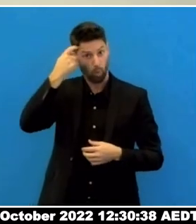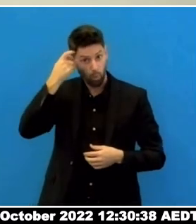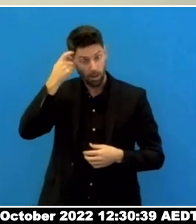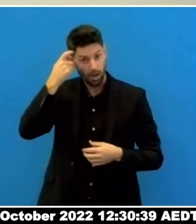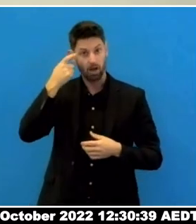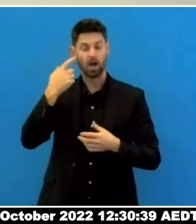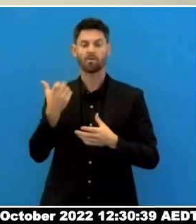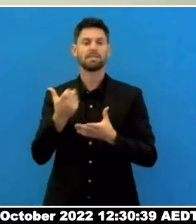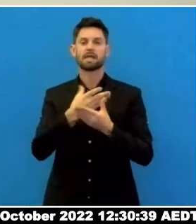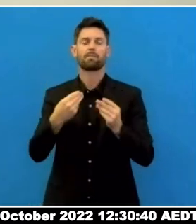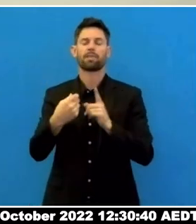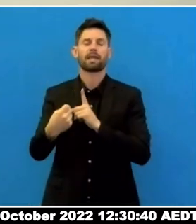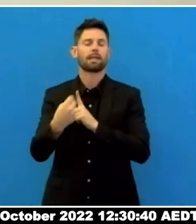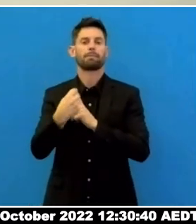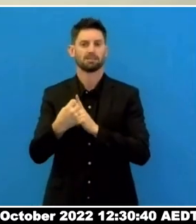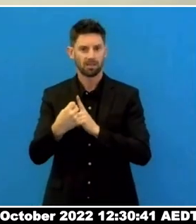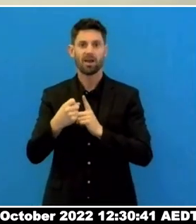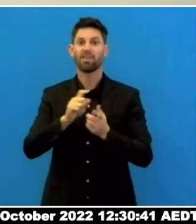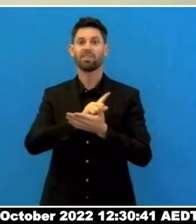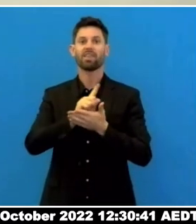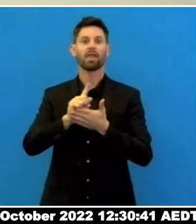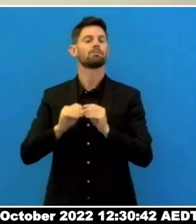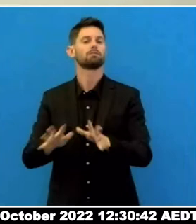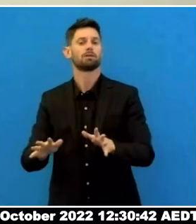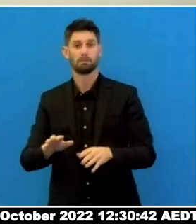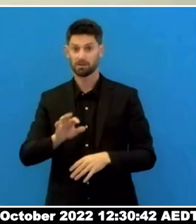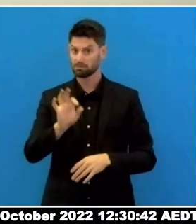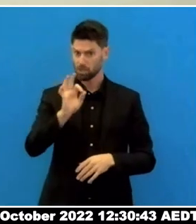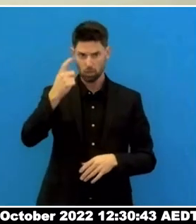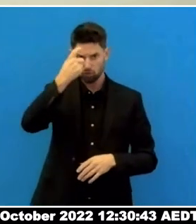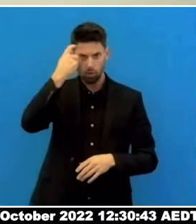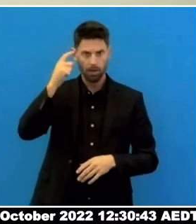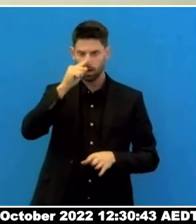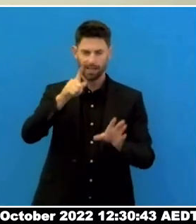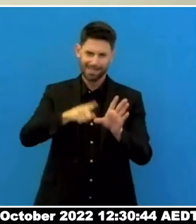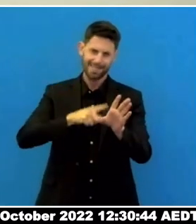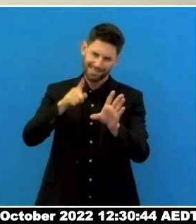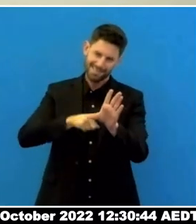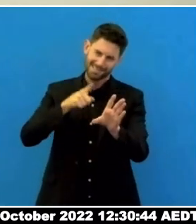And this can this can stay under the surface for years and years and years. It might be that they need acute services right now,